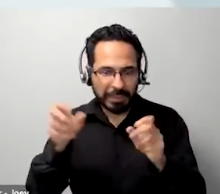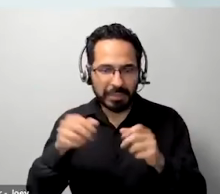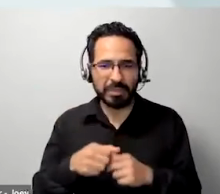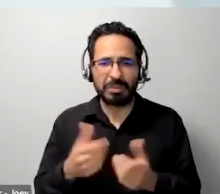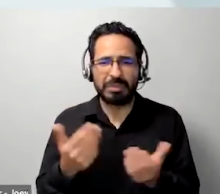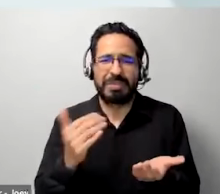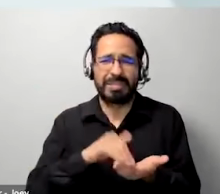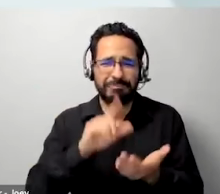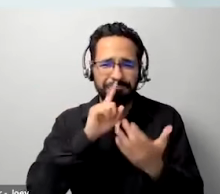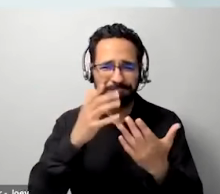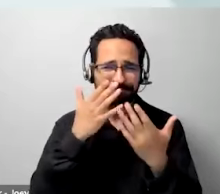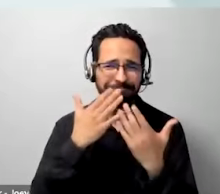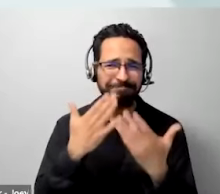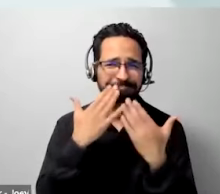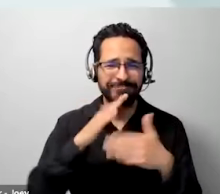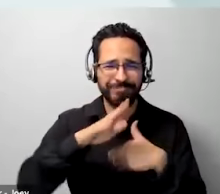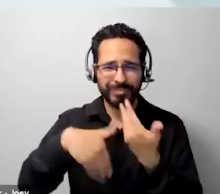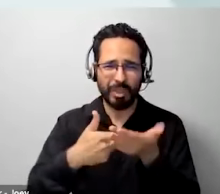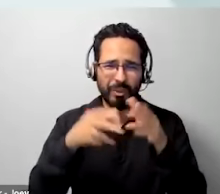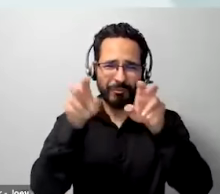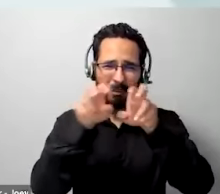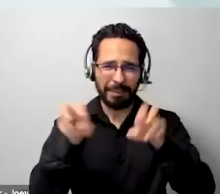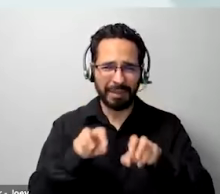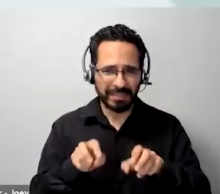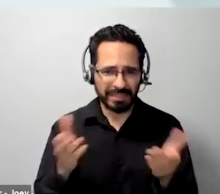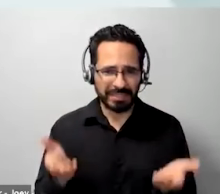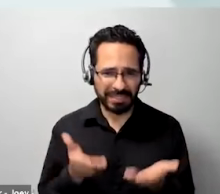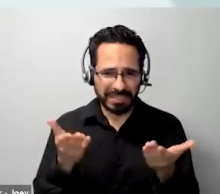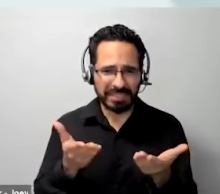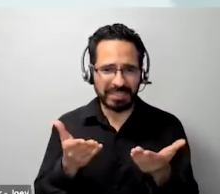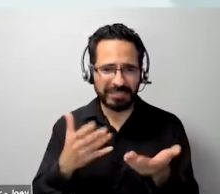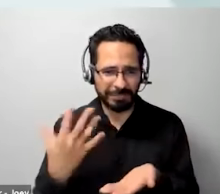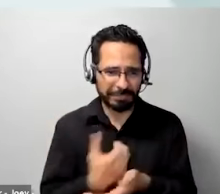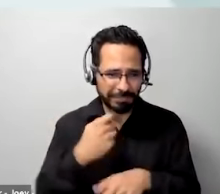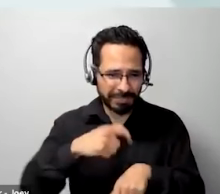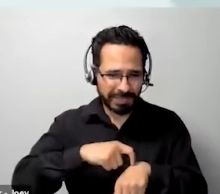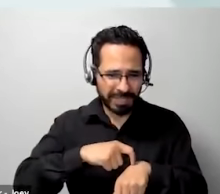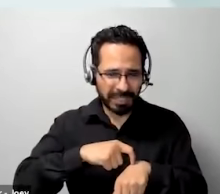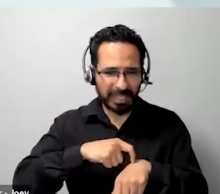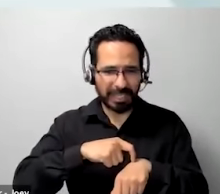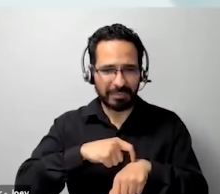to all of our panelists for making the time to be with us today. I mean, I was taking notes